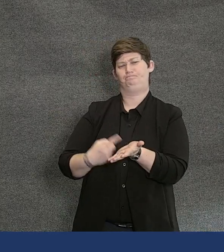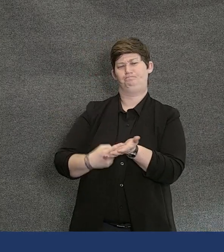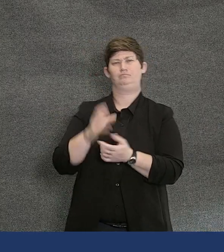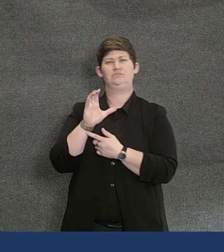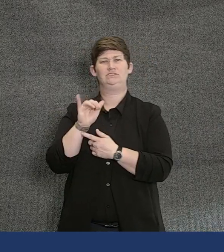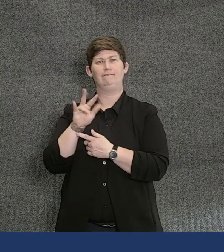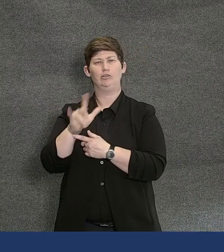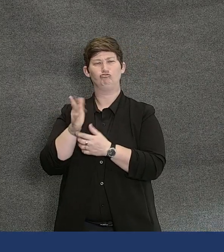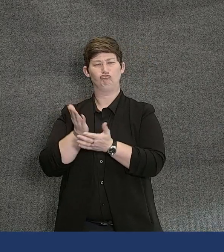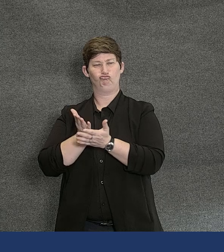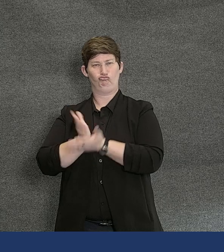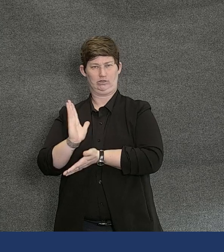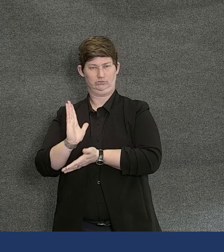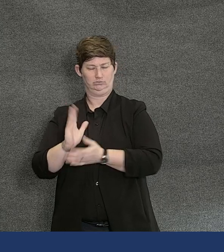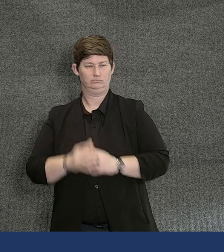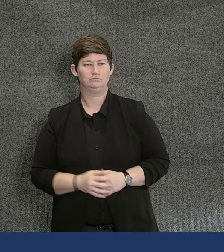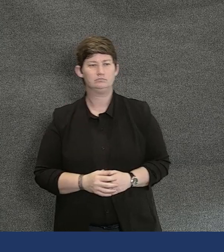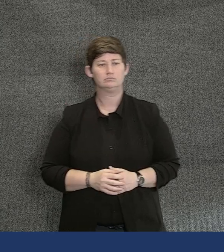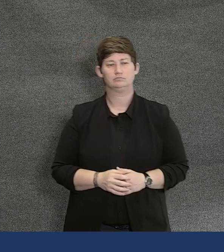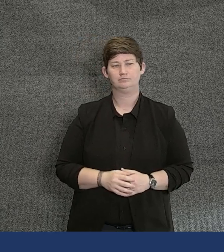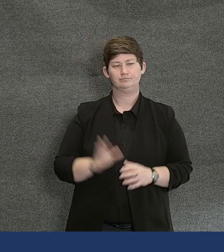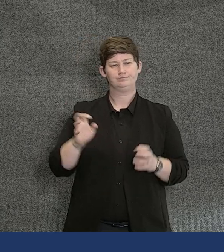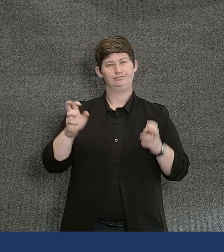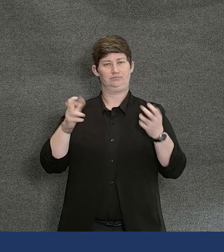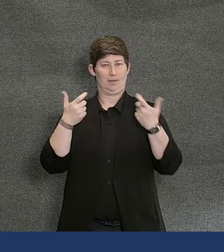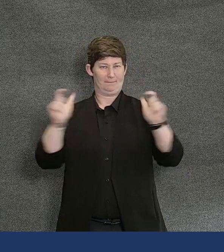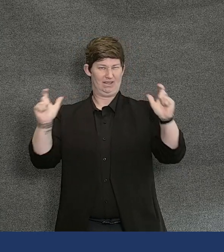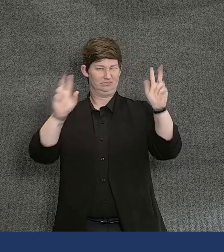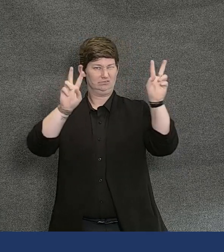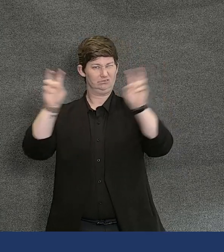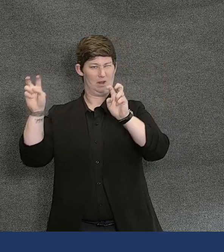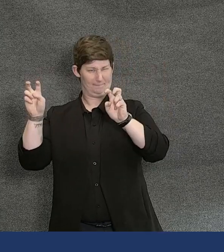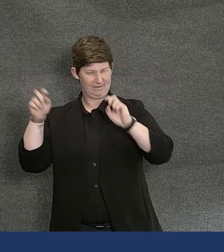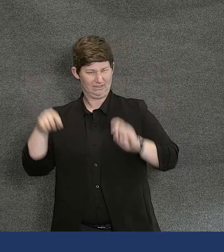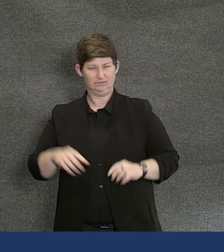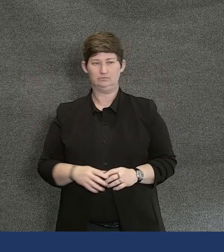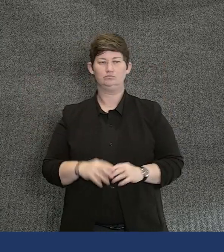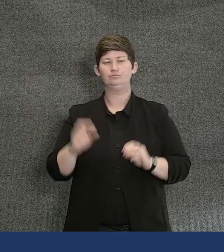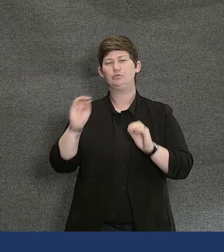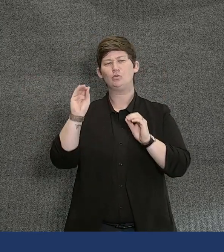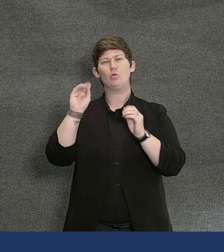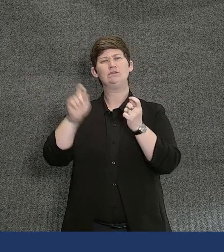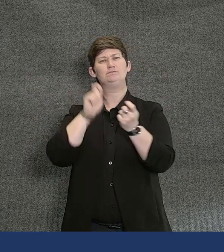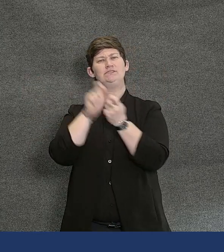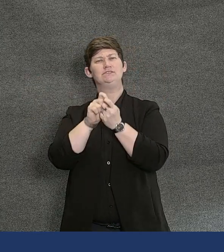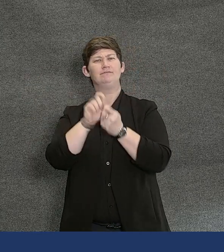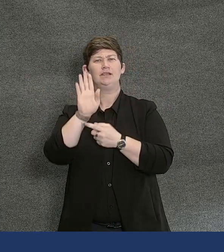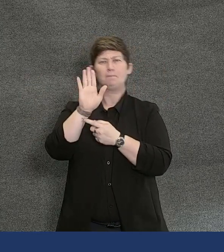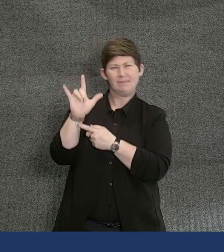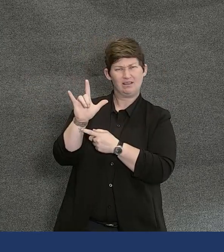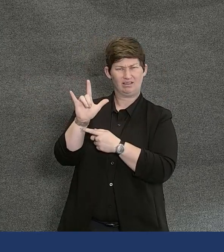And that's a little bit broader of a topic, and there aren't specific bill numbers and those things. But I want to remind everybody that we're